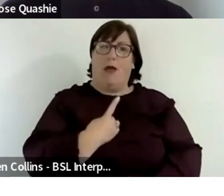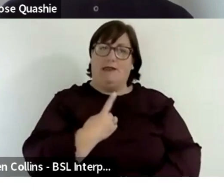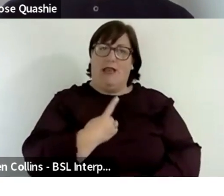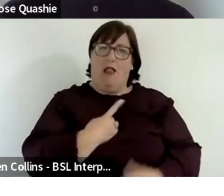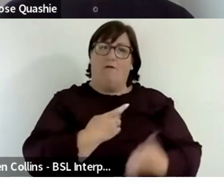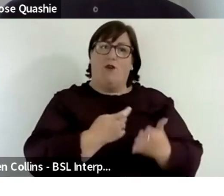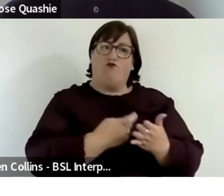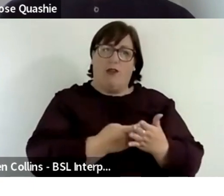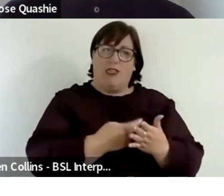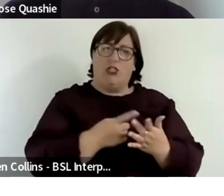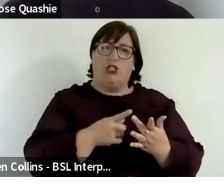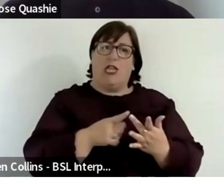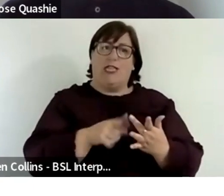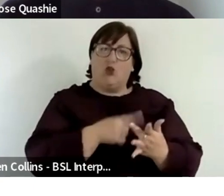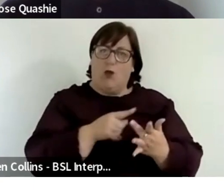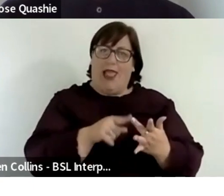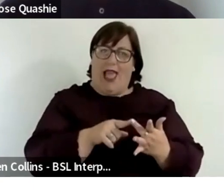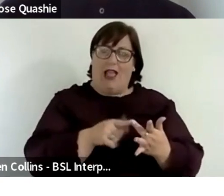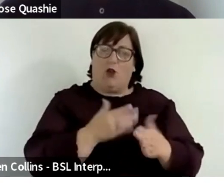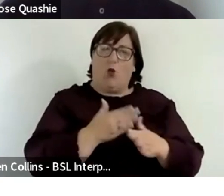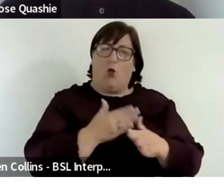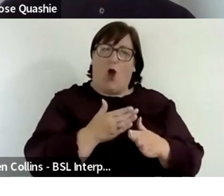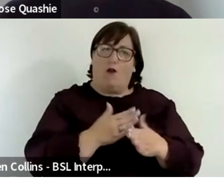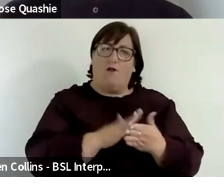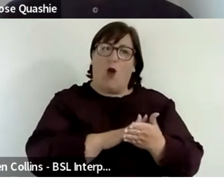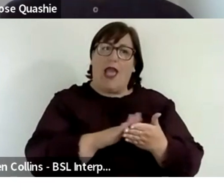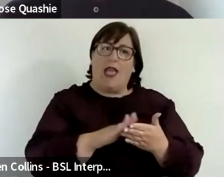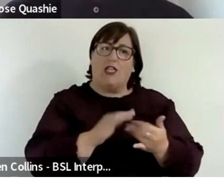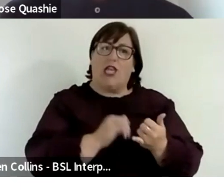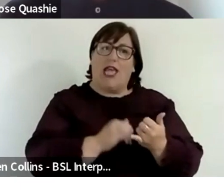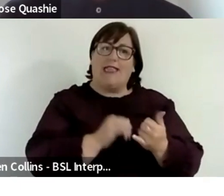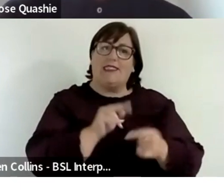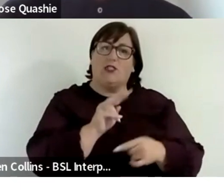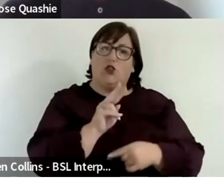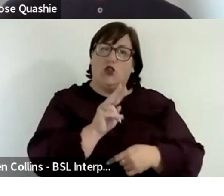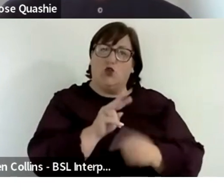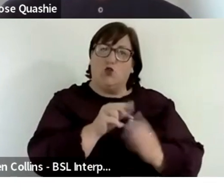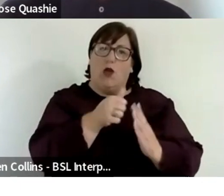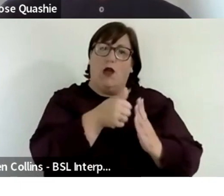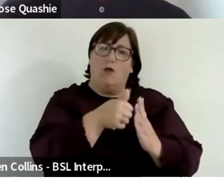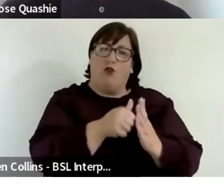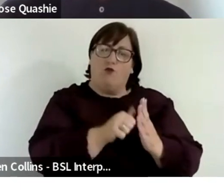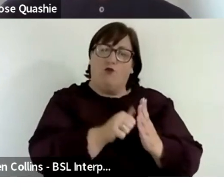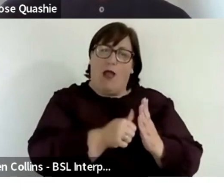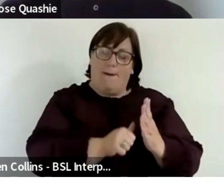We are the client, owned by the Government and required to make sure the programme is delivered.